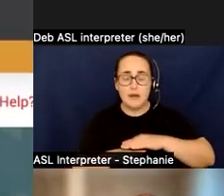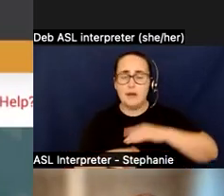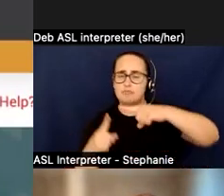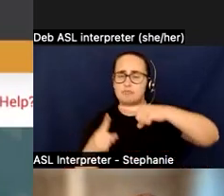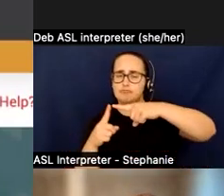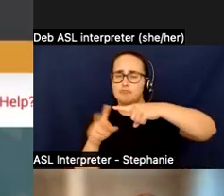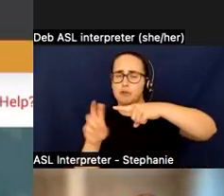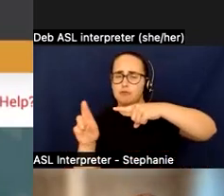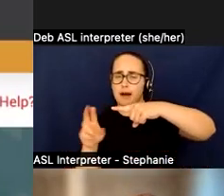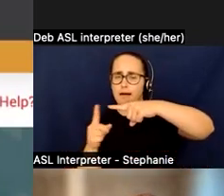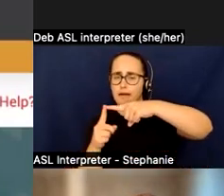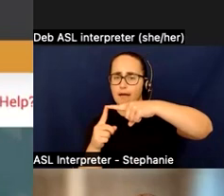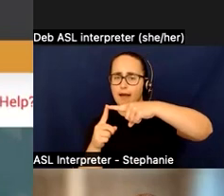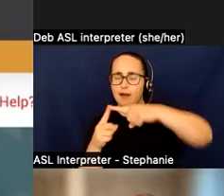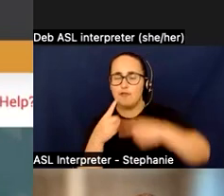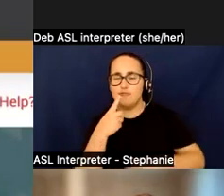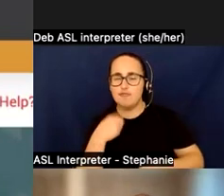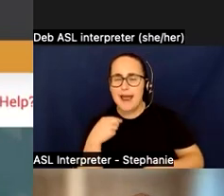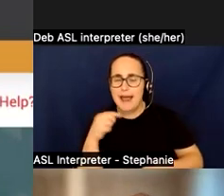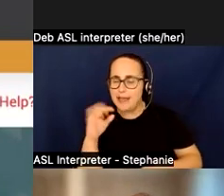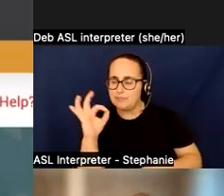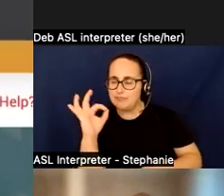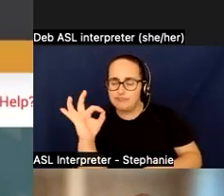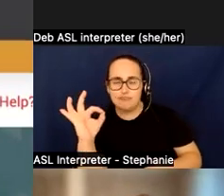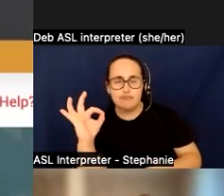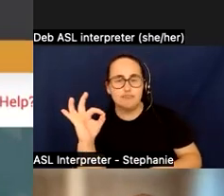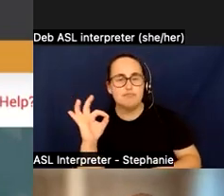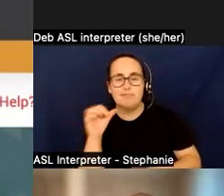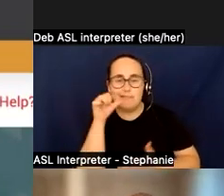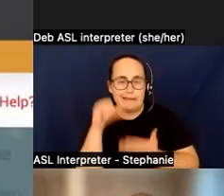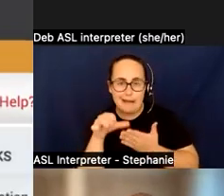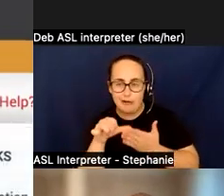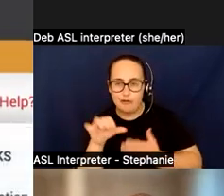always be this red circle with an initial in it that will match whoever's name this is under.